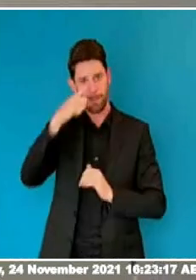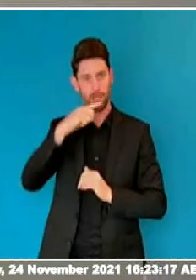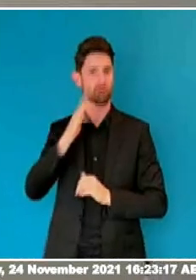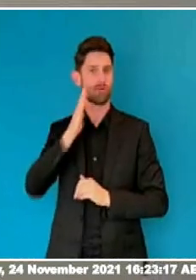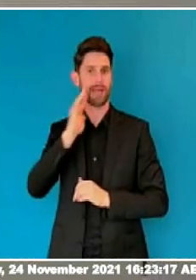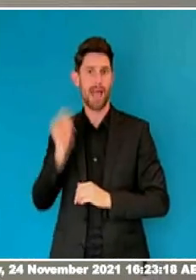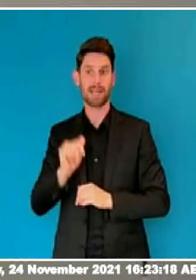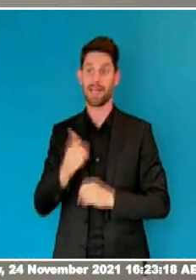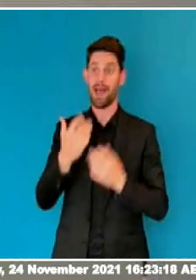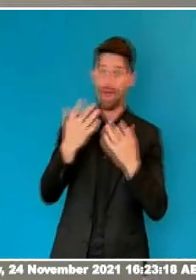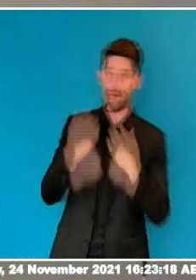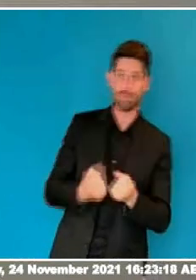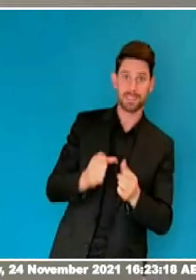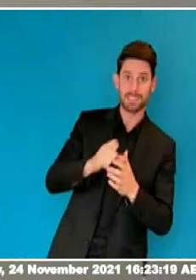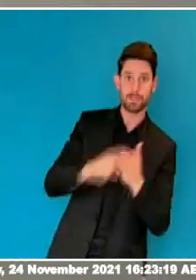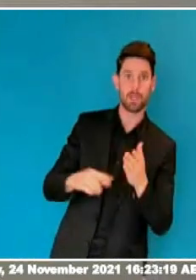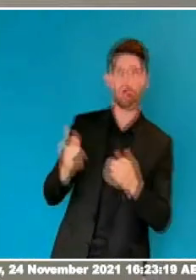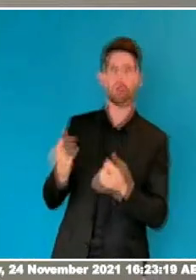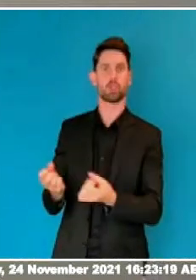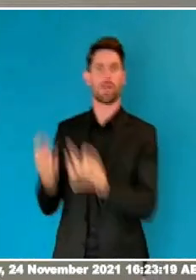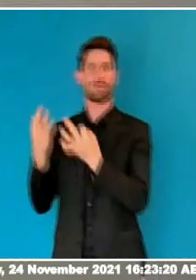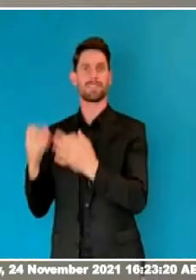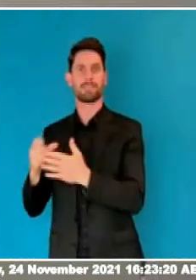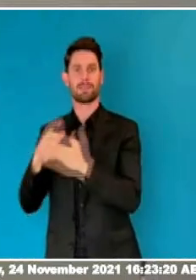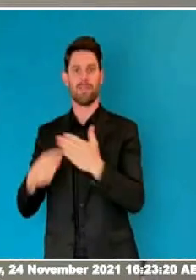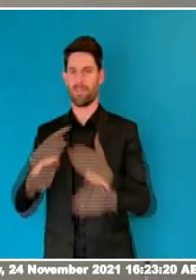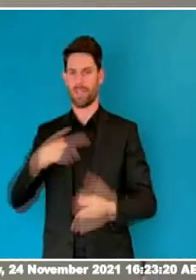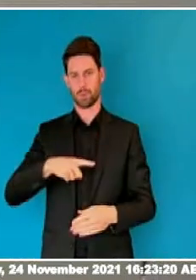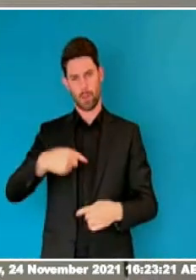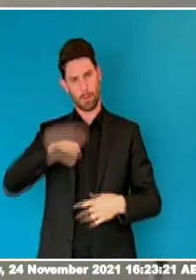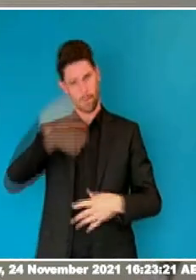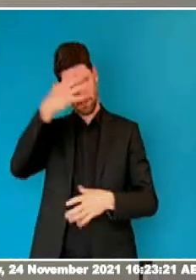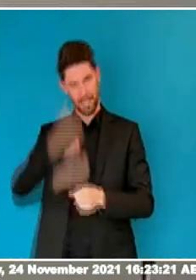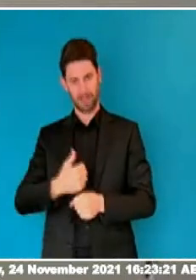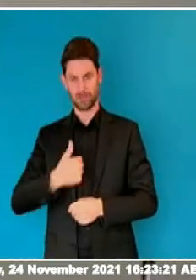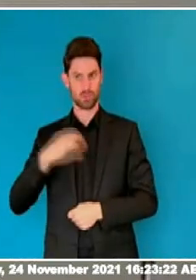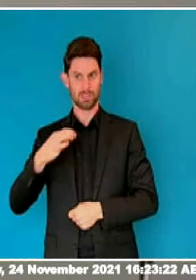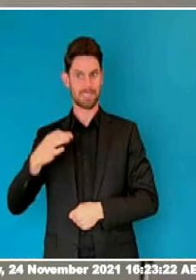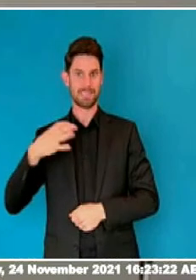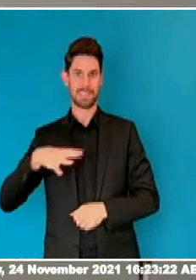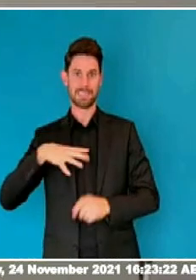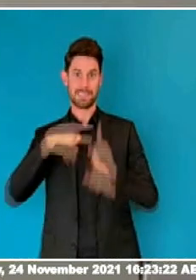disability. So we don't believe that we need to have targets if we are actually doing more